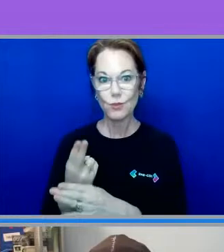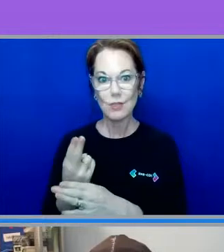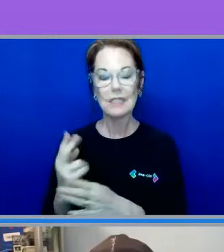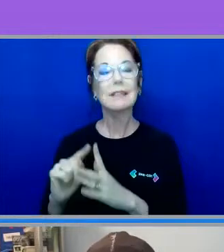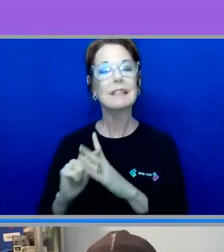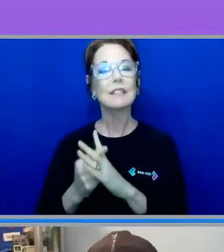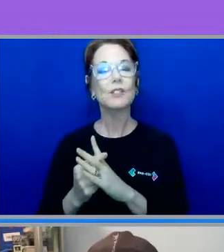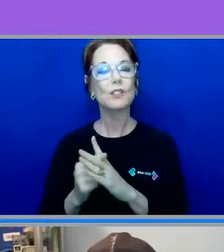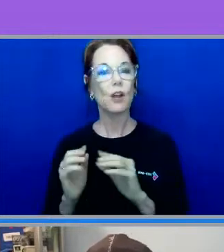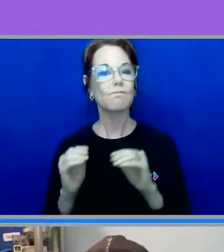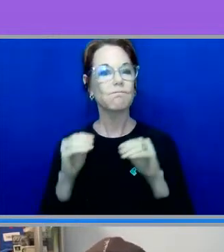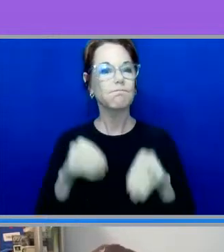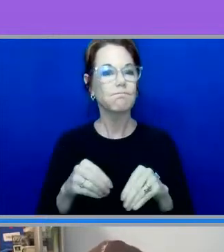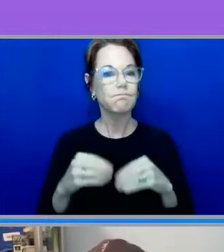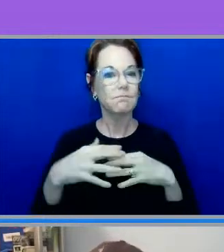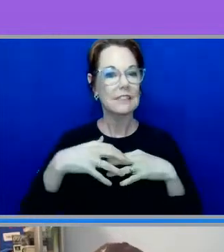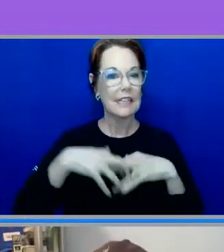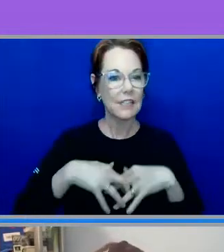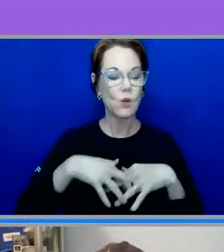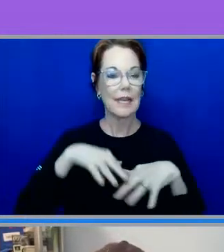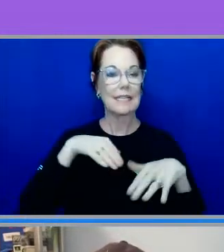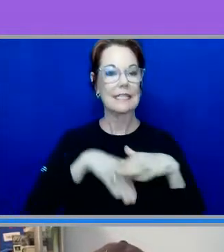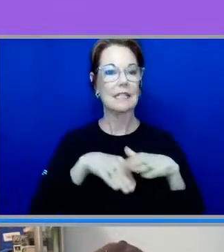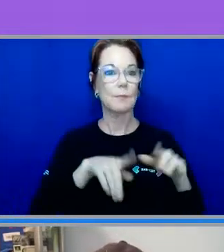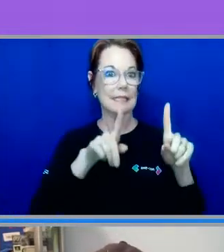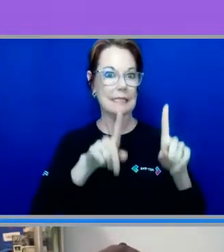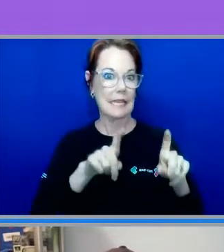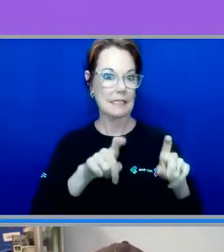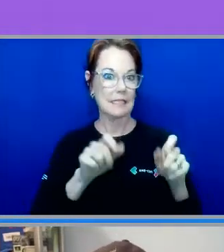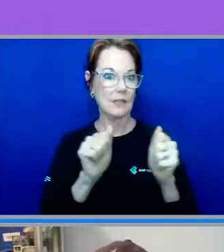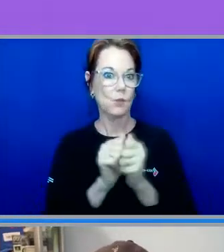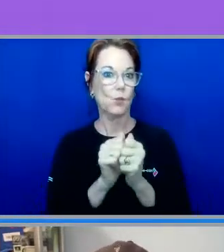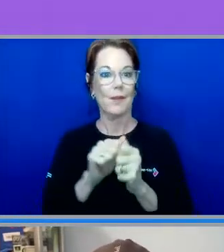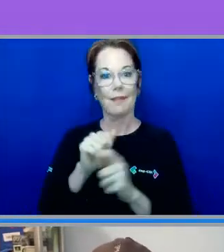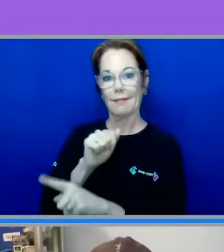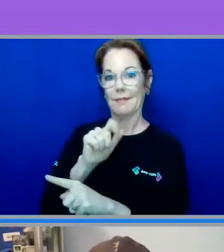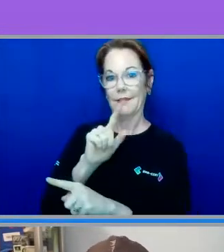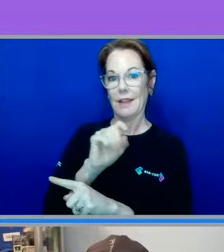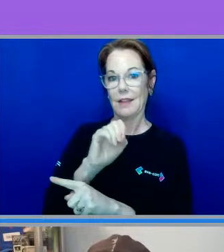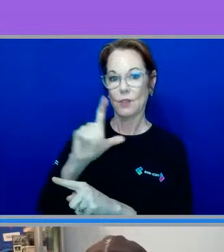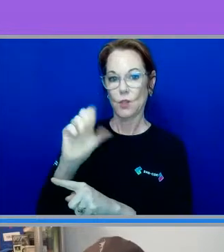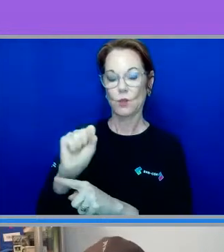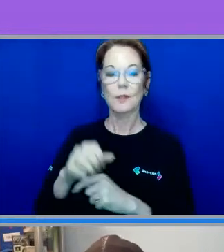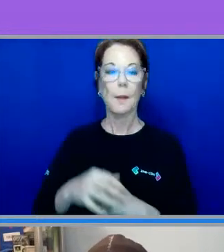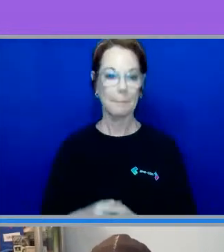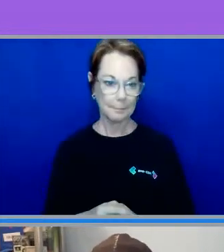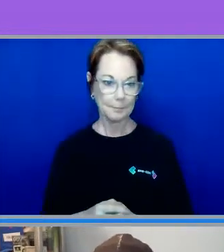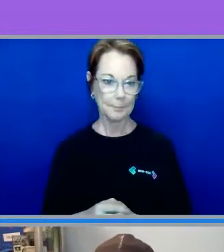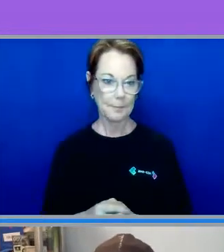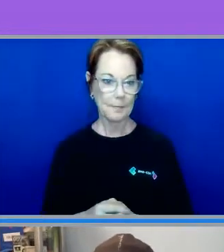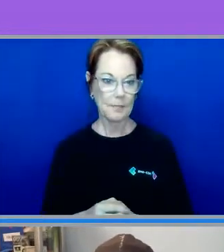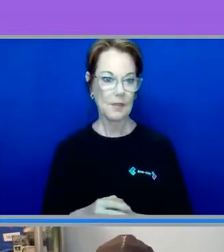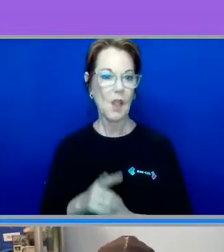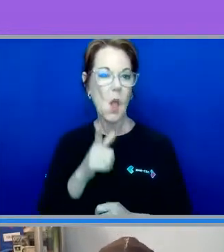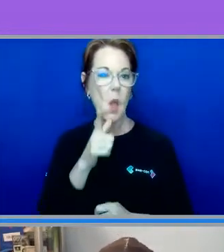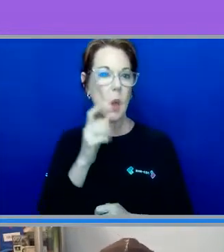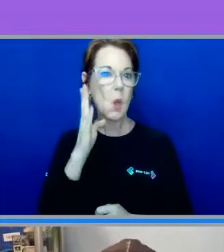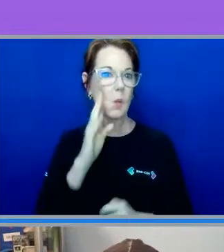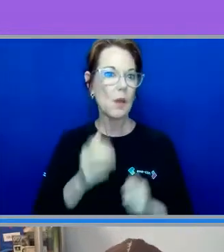integrate accessibility testing into those tools. So who's going